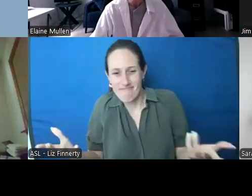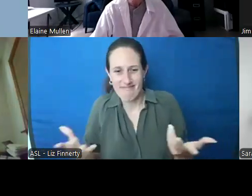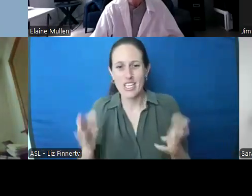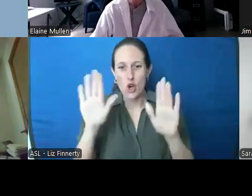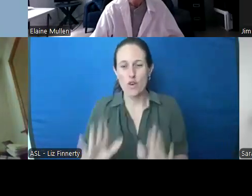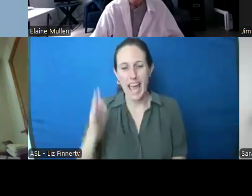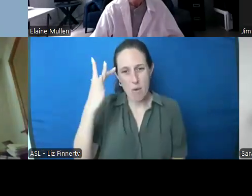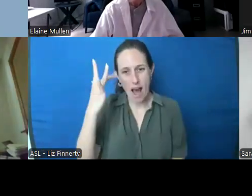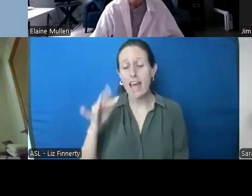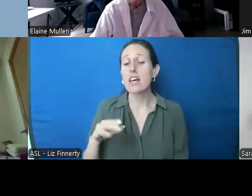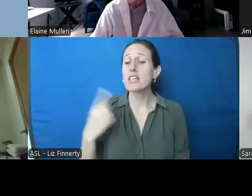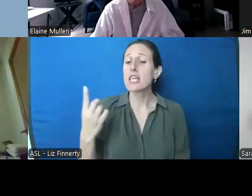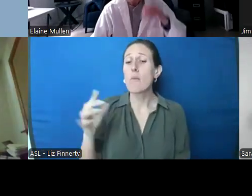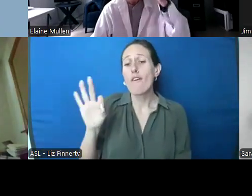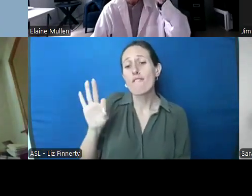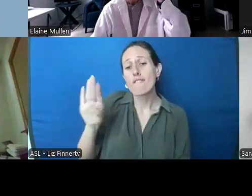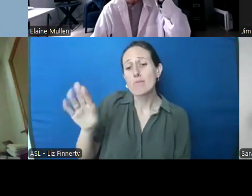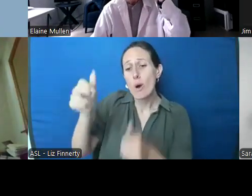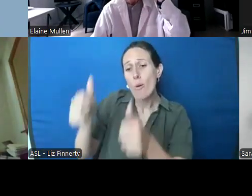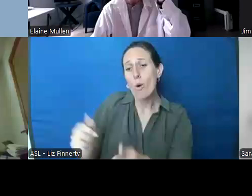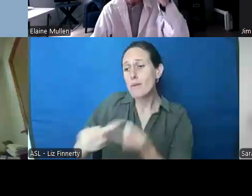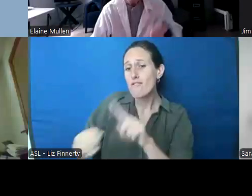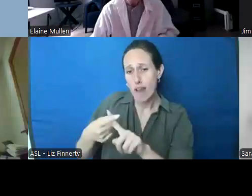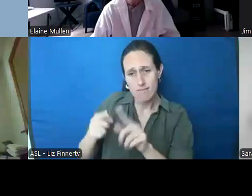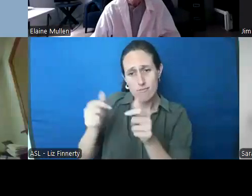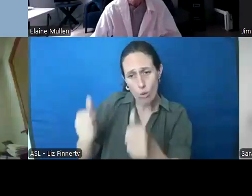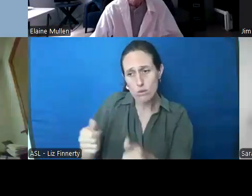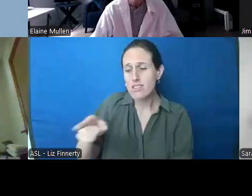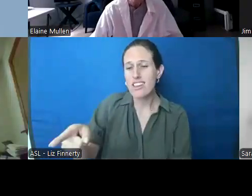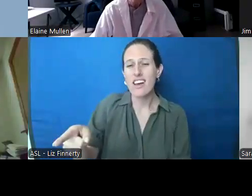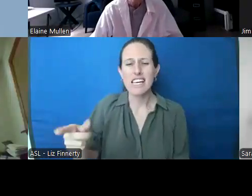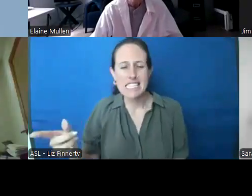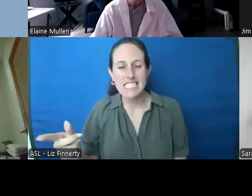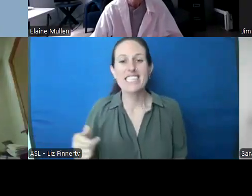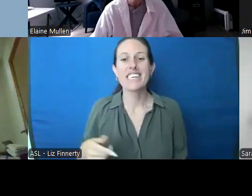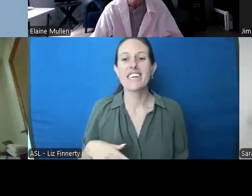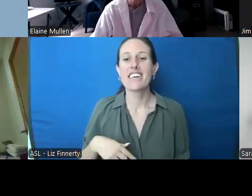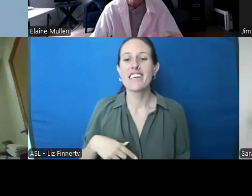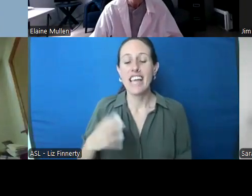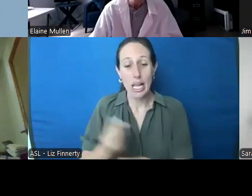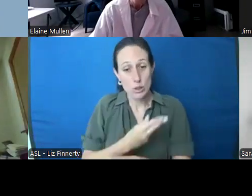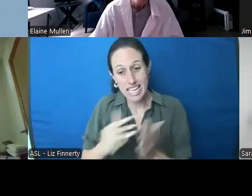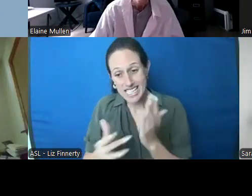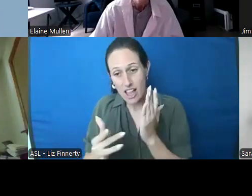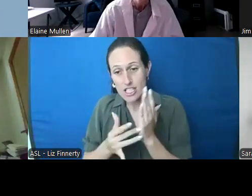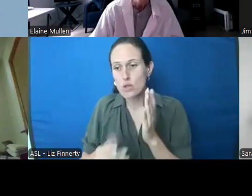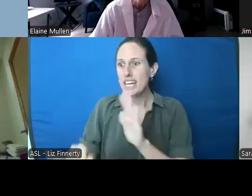Facebook pictures, and just that kind of fun stuff. There's smartglasses that people can get